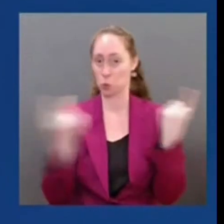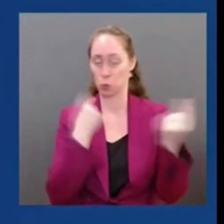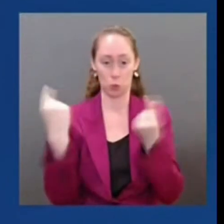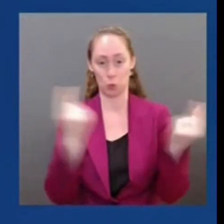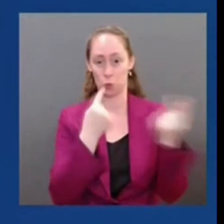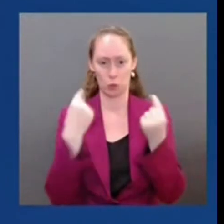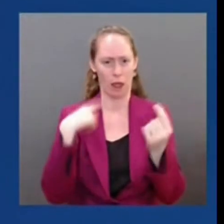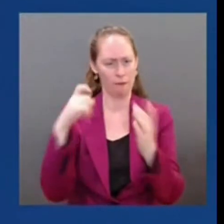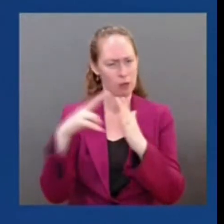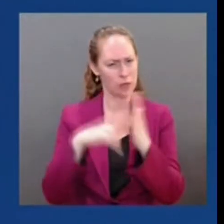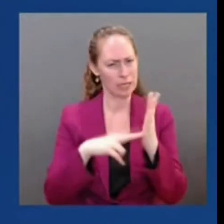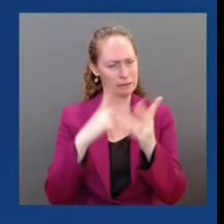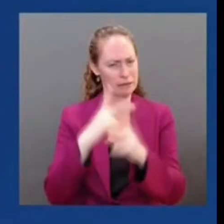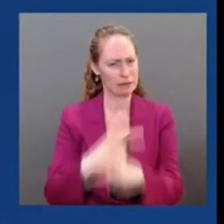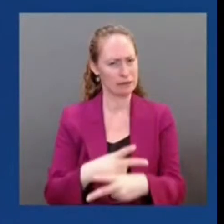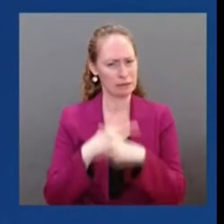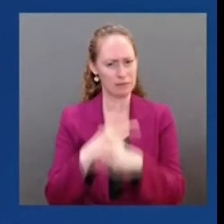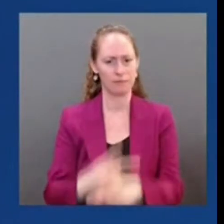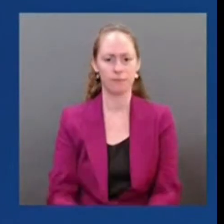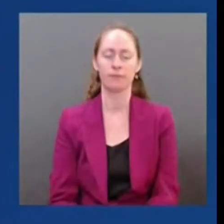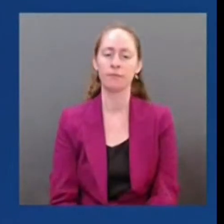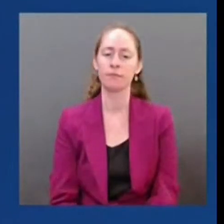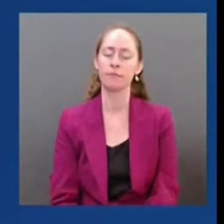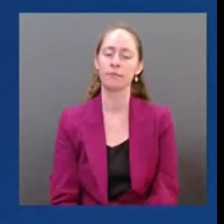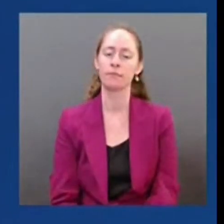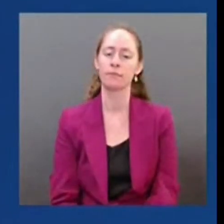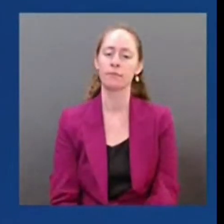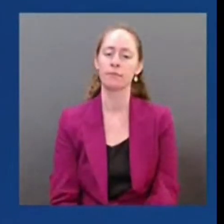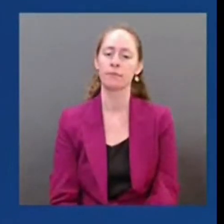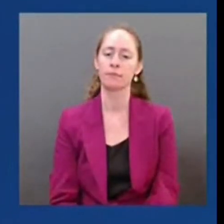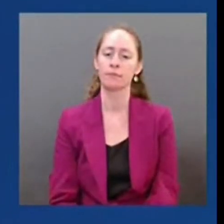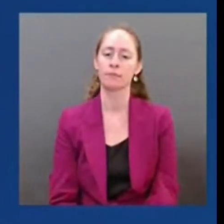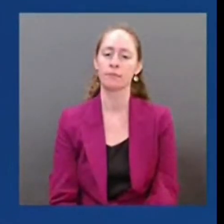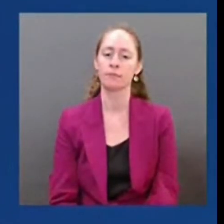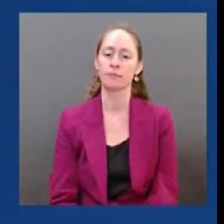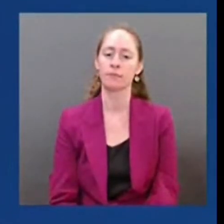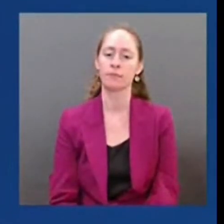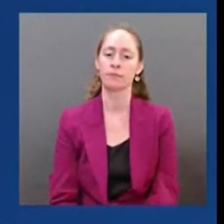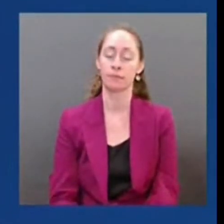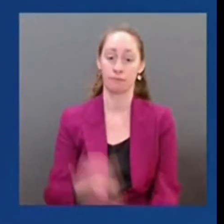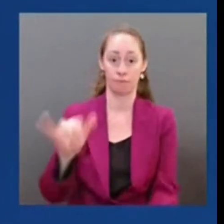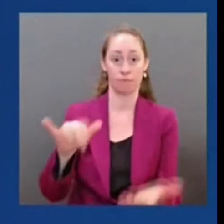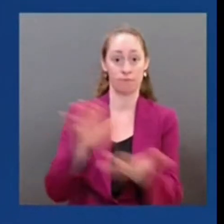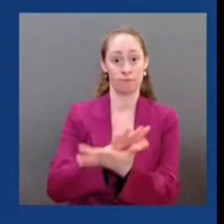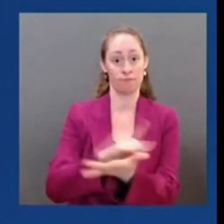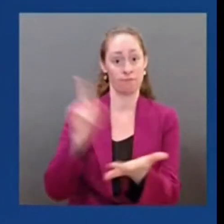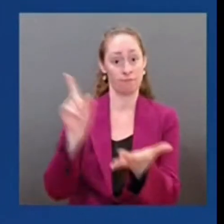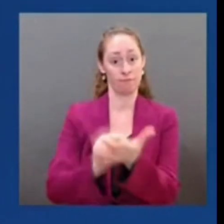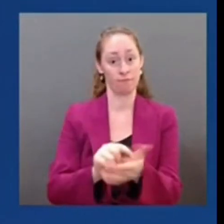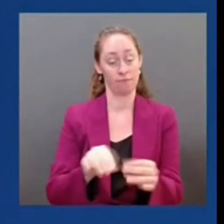THIS MORNING. BUT, LOOKING AT THAT VERY CAREFULLY, YEAH, I AN,